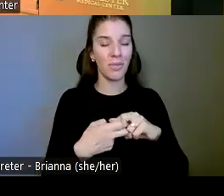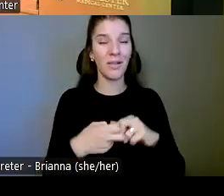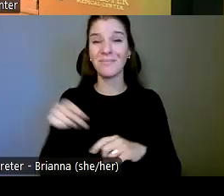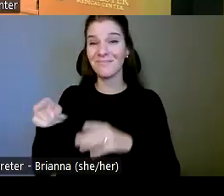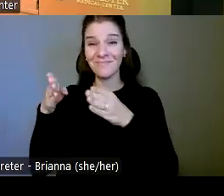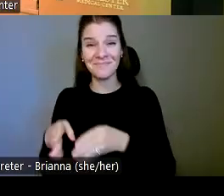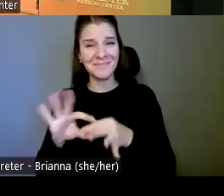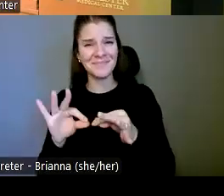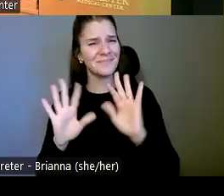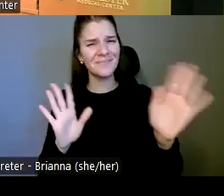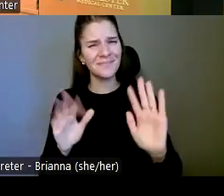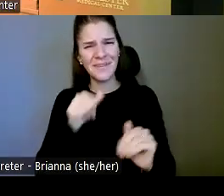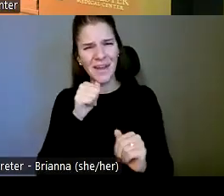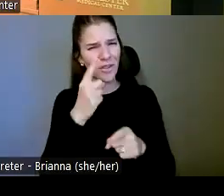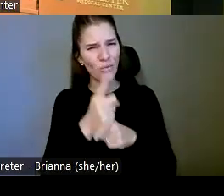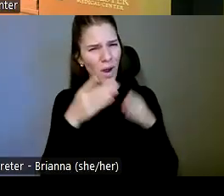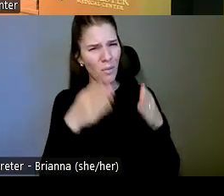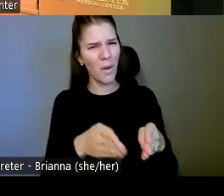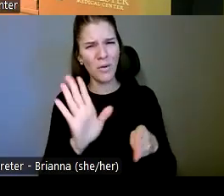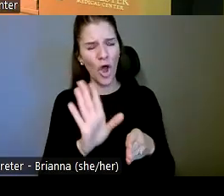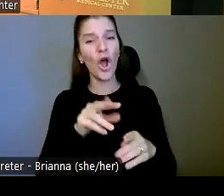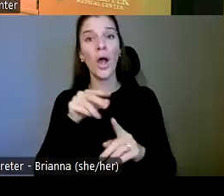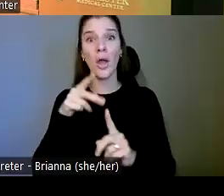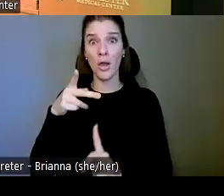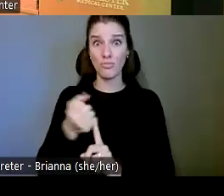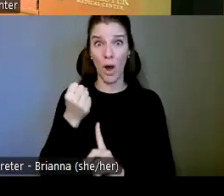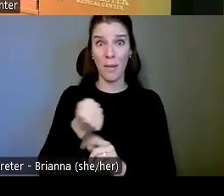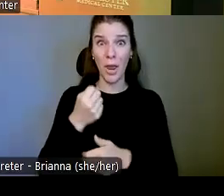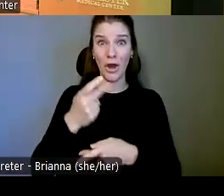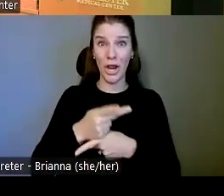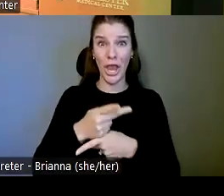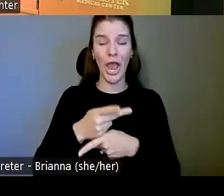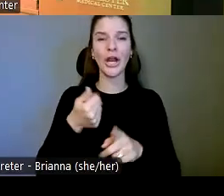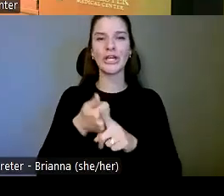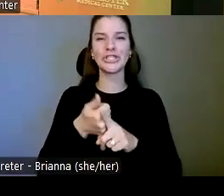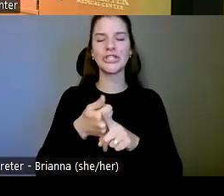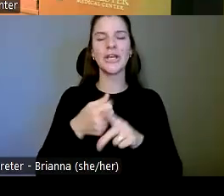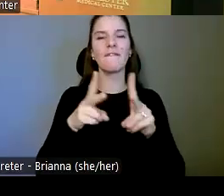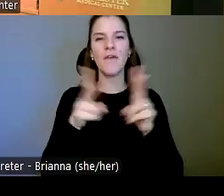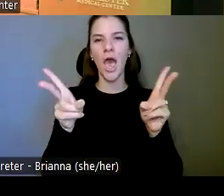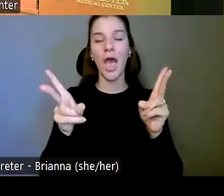way to look at it. You should look at primary care as a protracted surgery over 12 months and